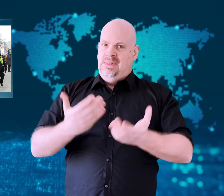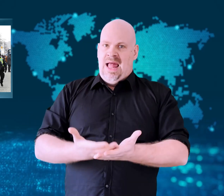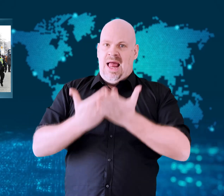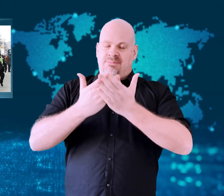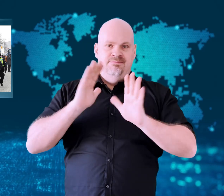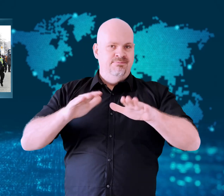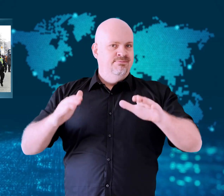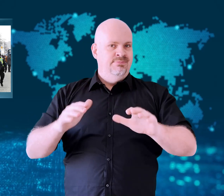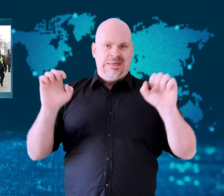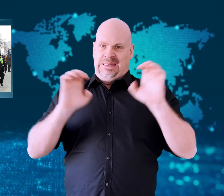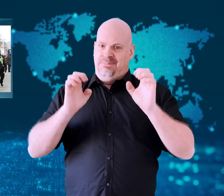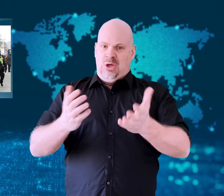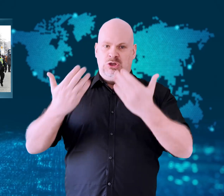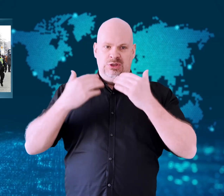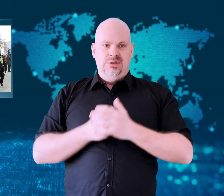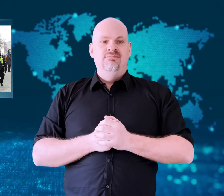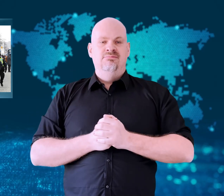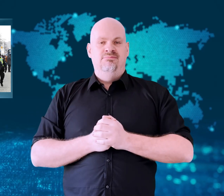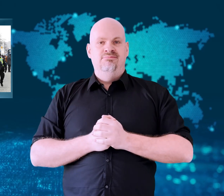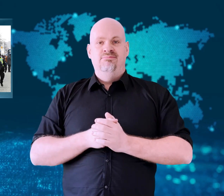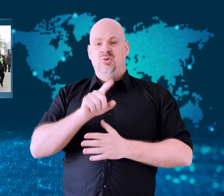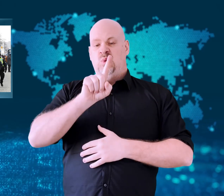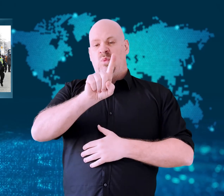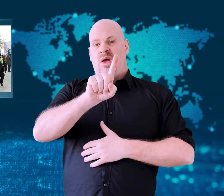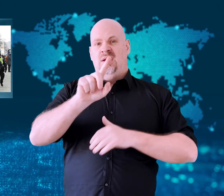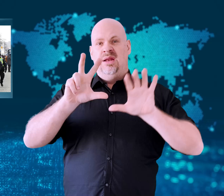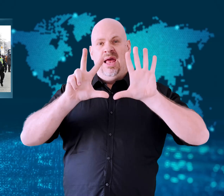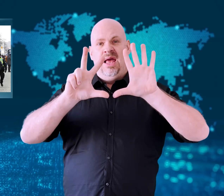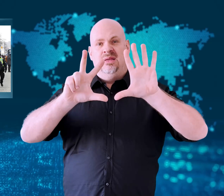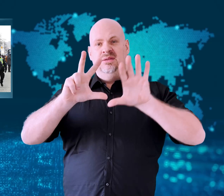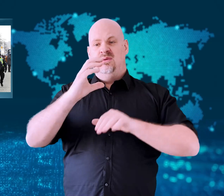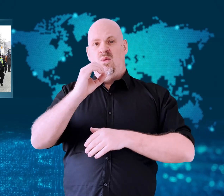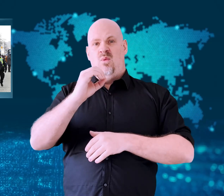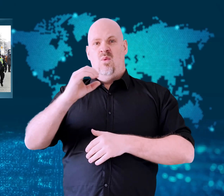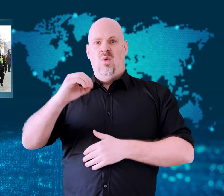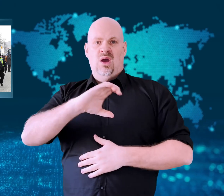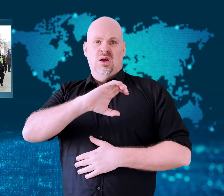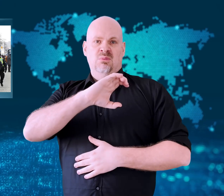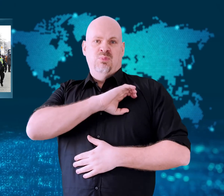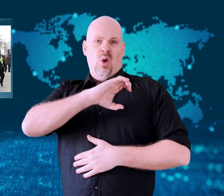and declared a “state of emergency.”